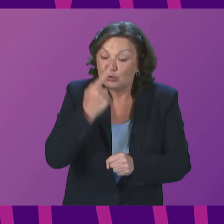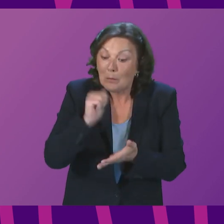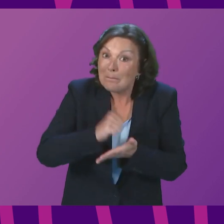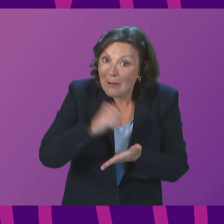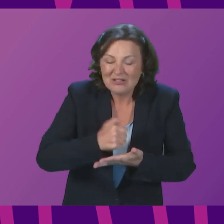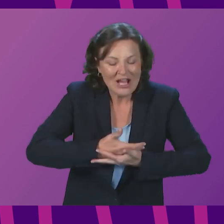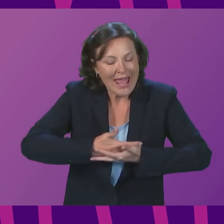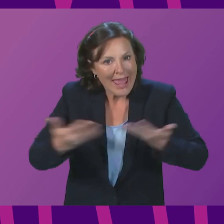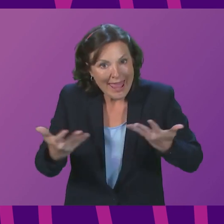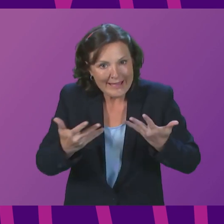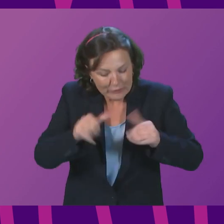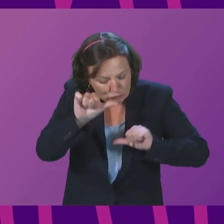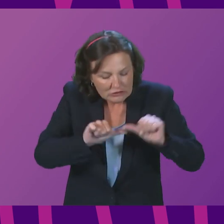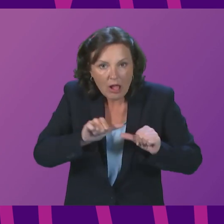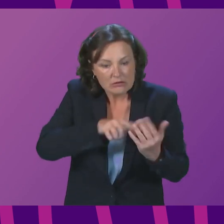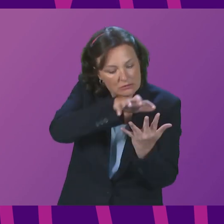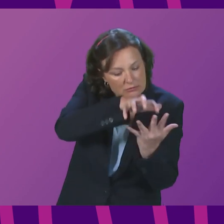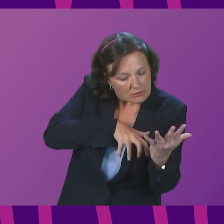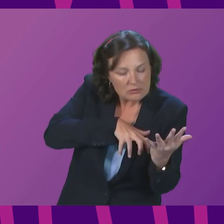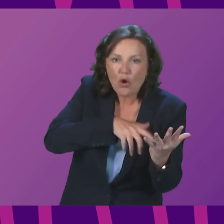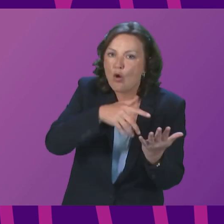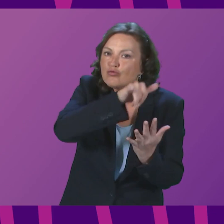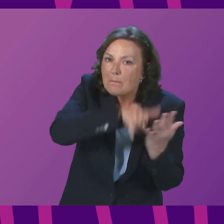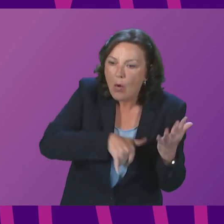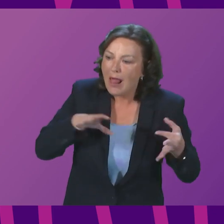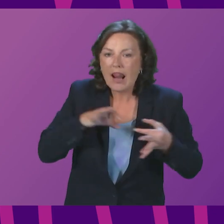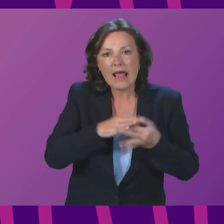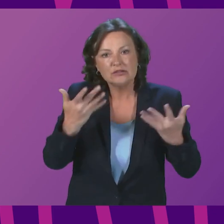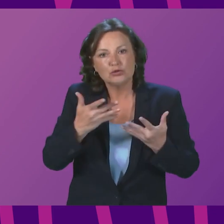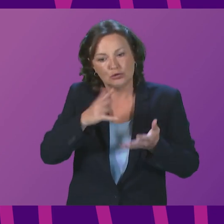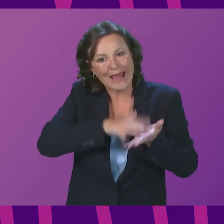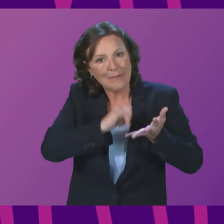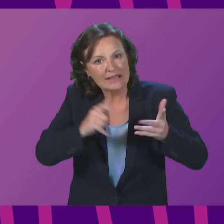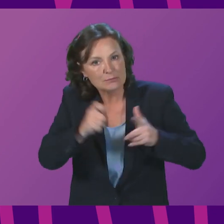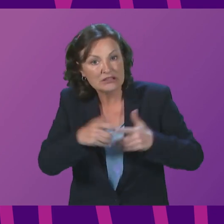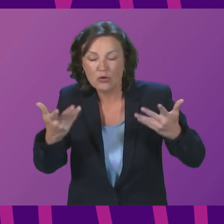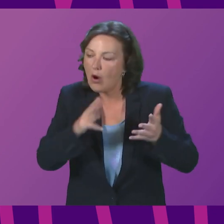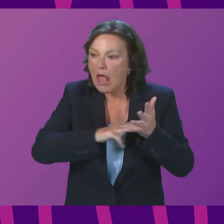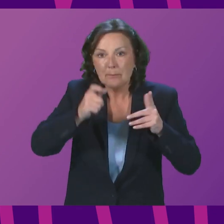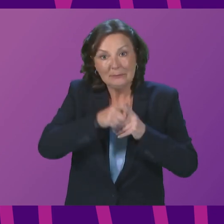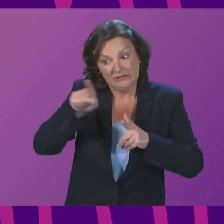A pattern has emerged when it comes to the SNP: close ranks, do as little as you can